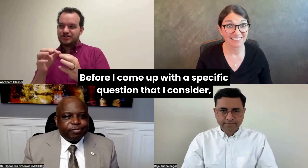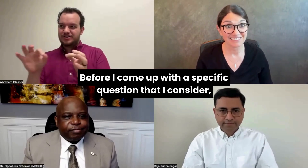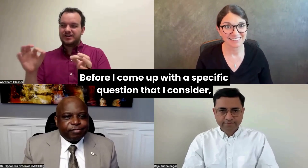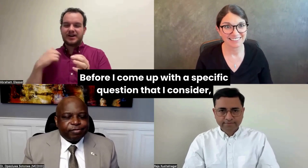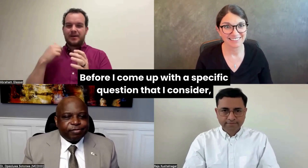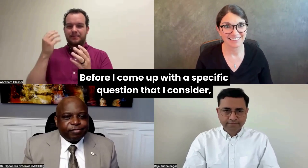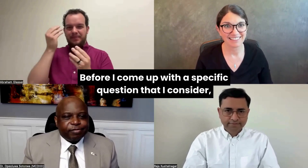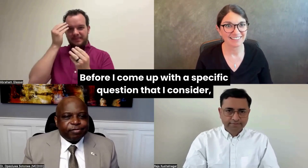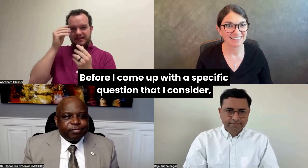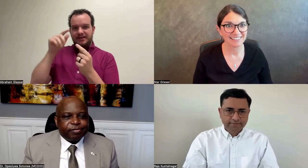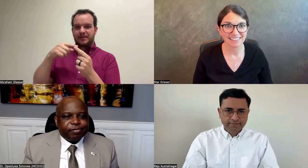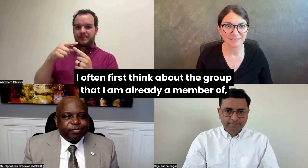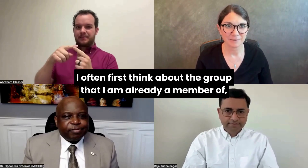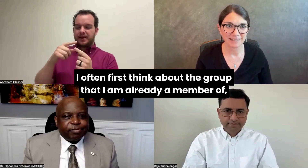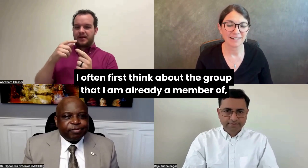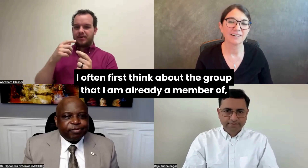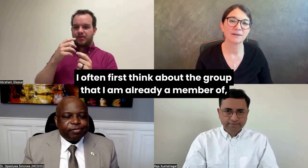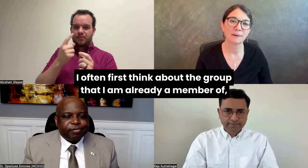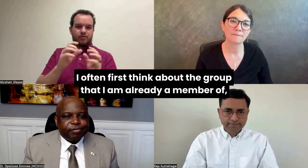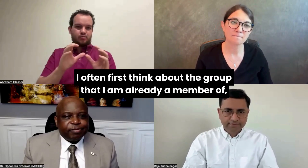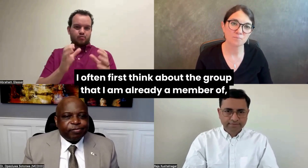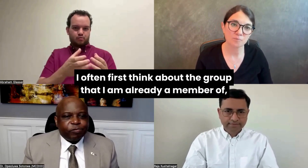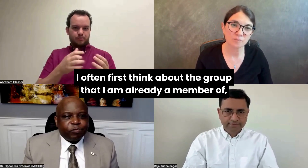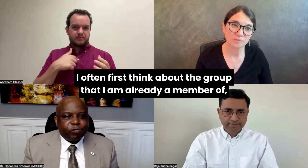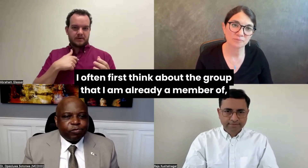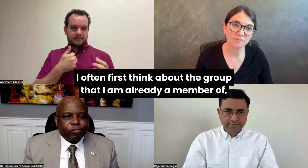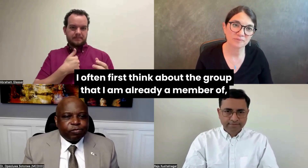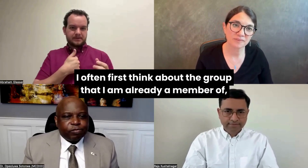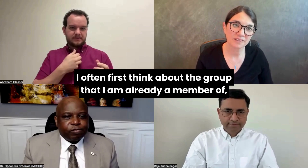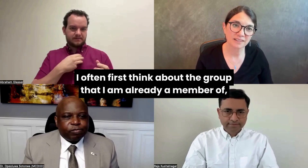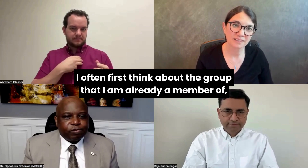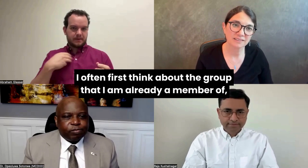I often first think about the group that I am already a member of,